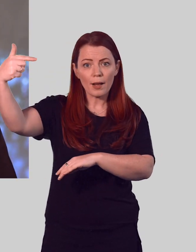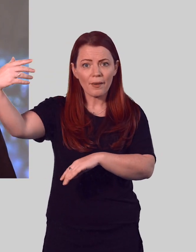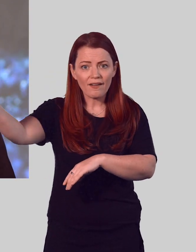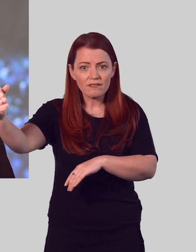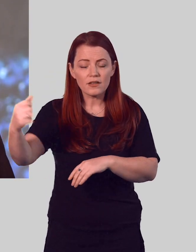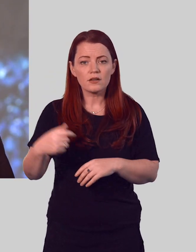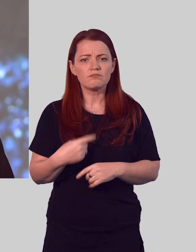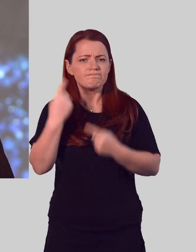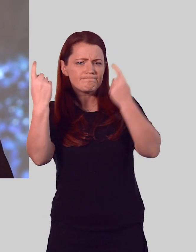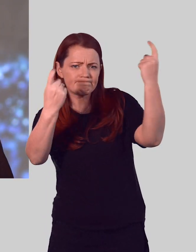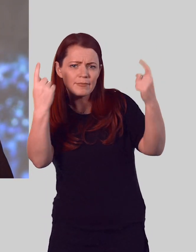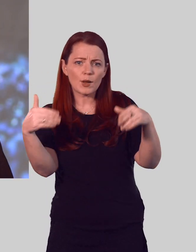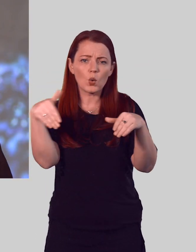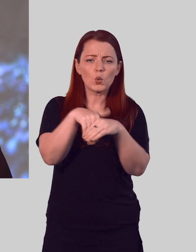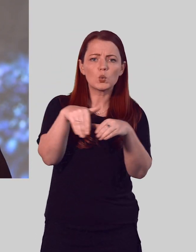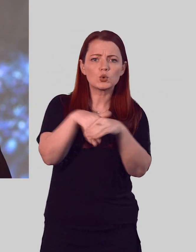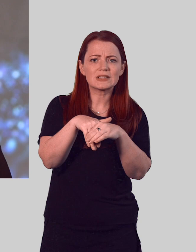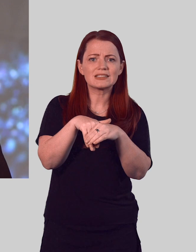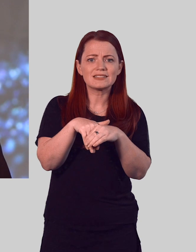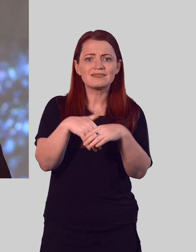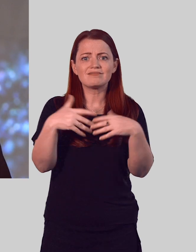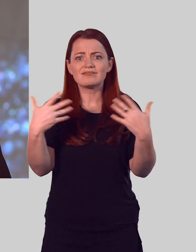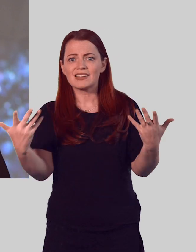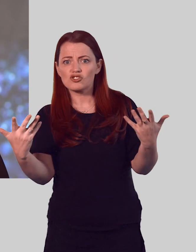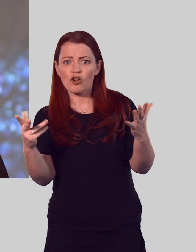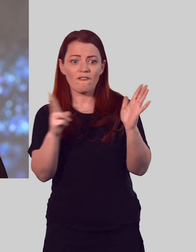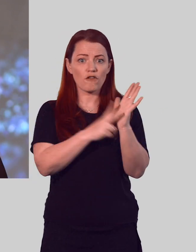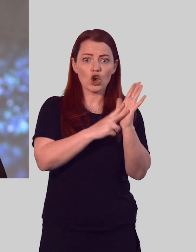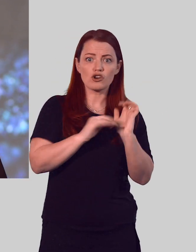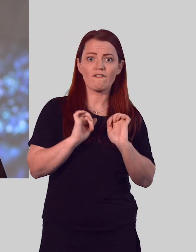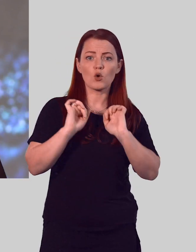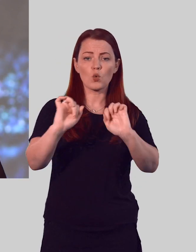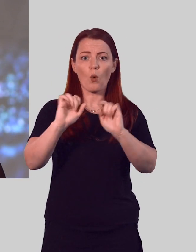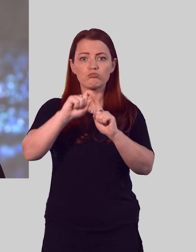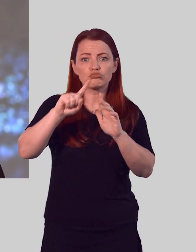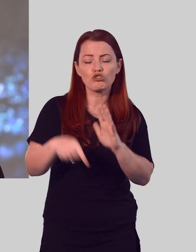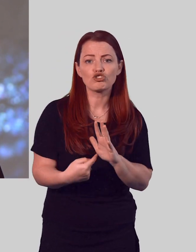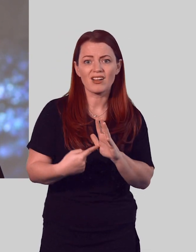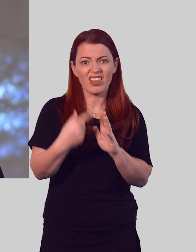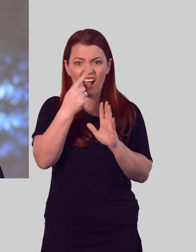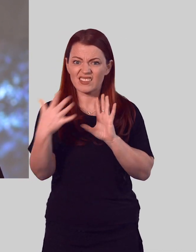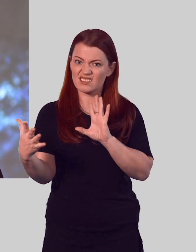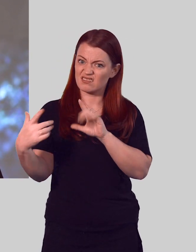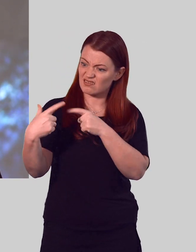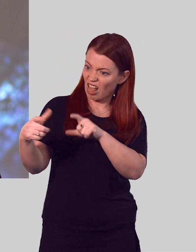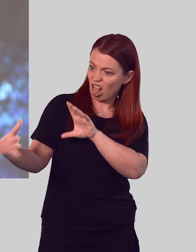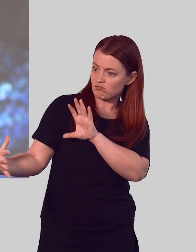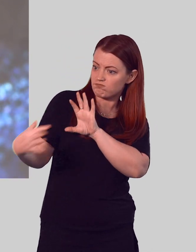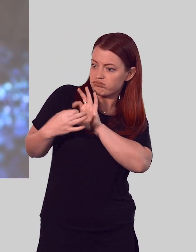is there a version of your piece that the audience can engage with if they don't have all of these digital platforms and devices?